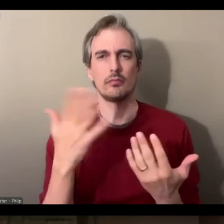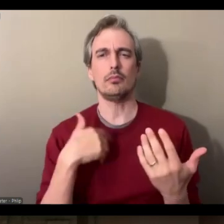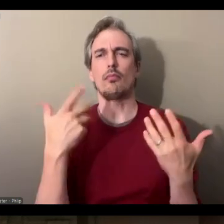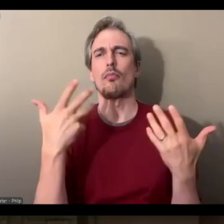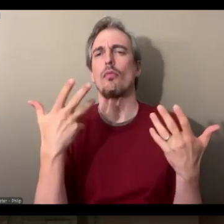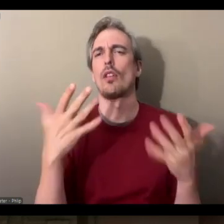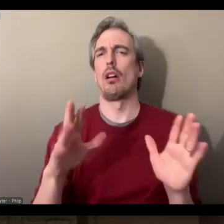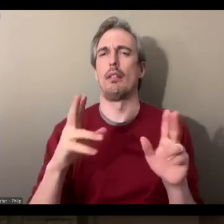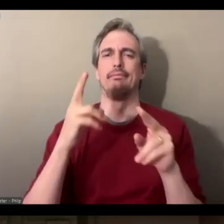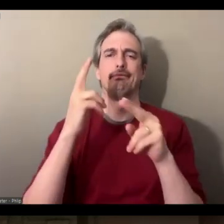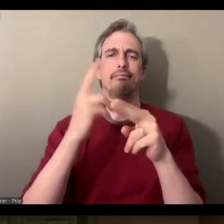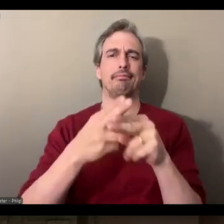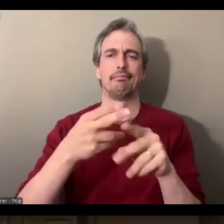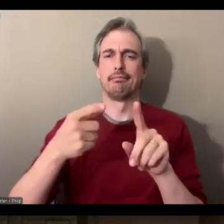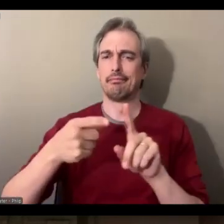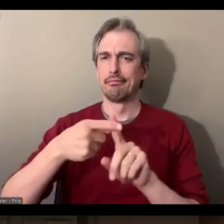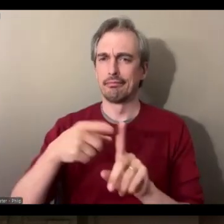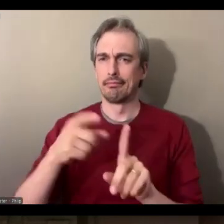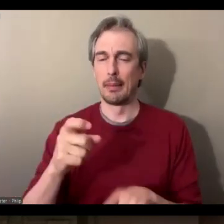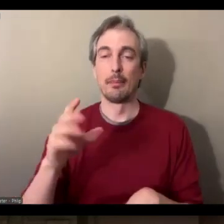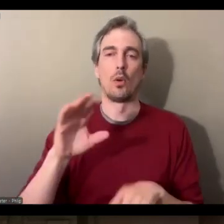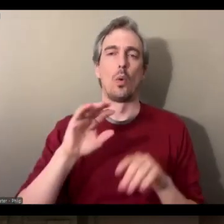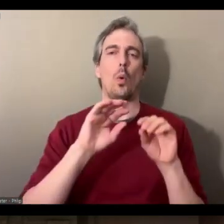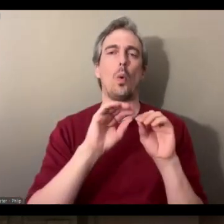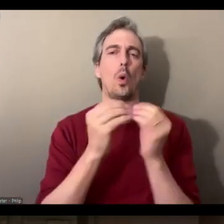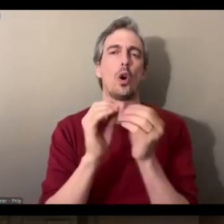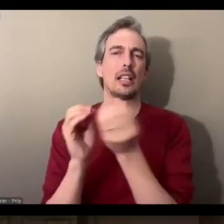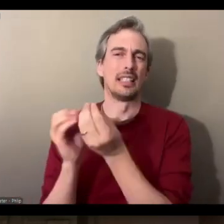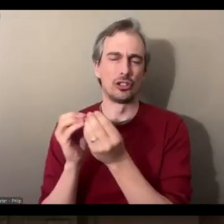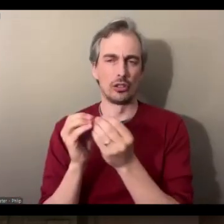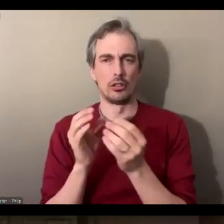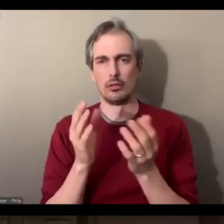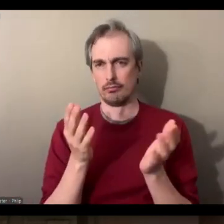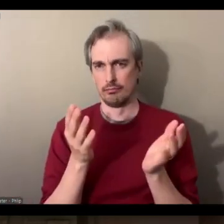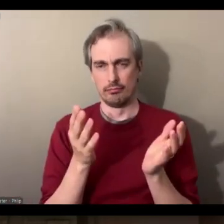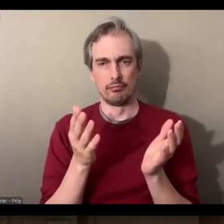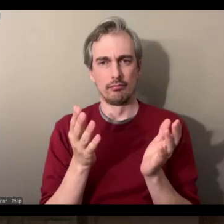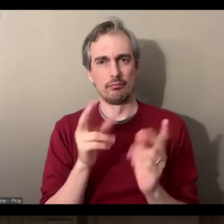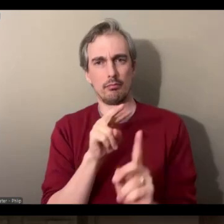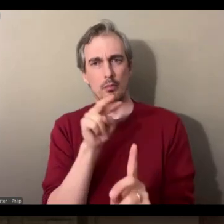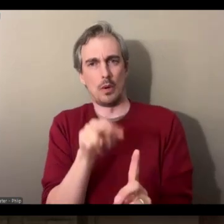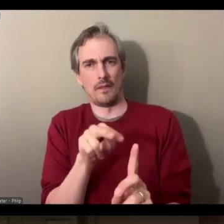accessibility a requirement. But I'm fortunate enough to have had some experience in this,